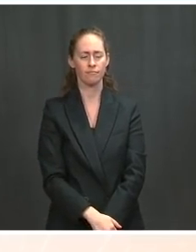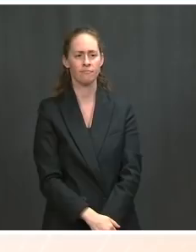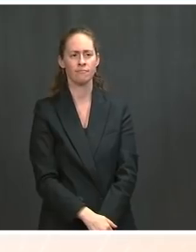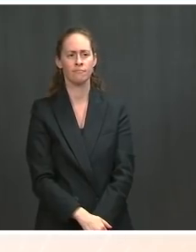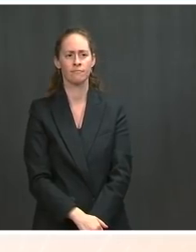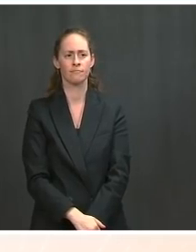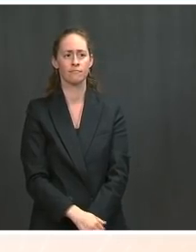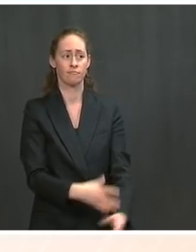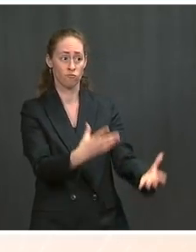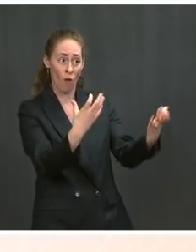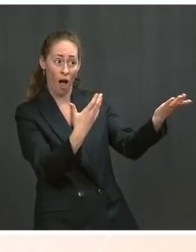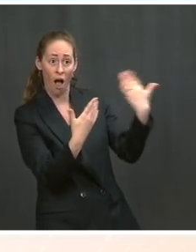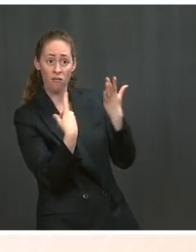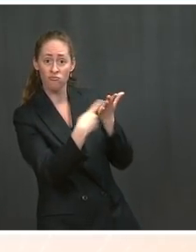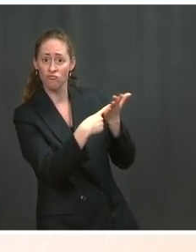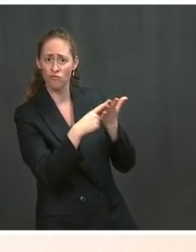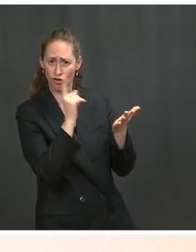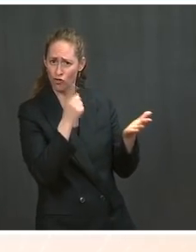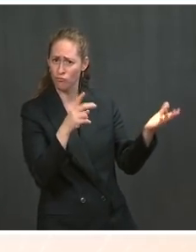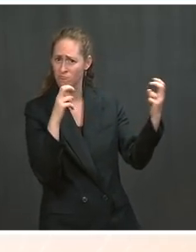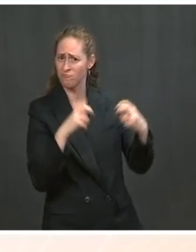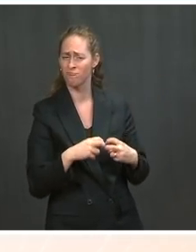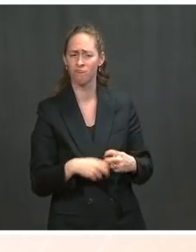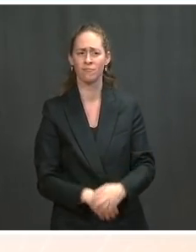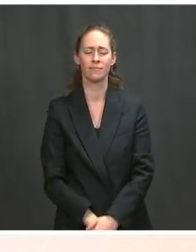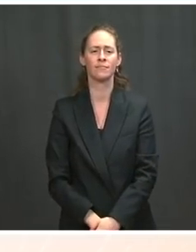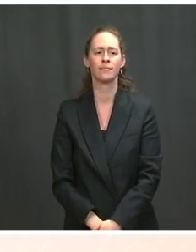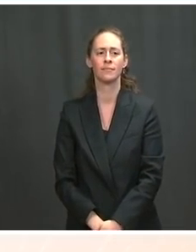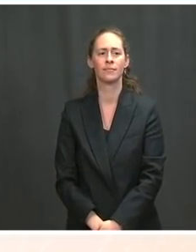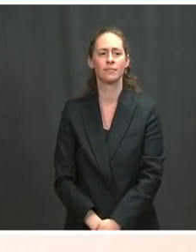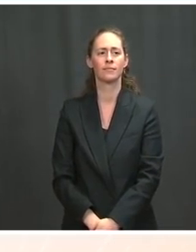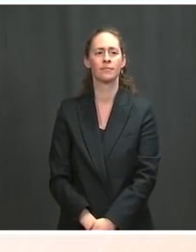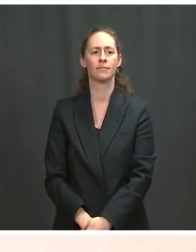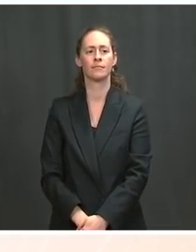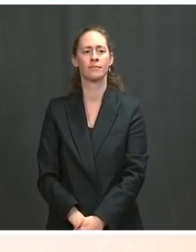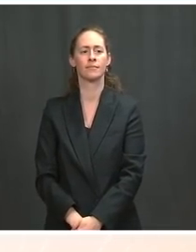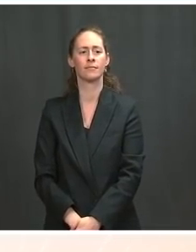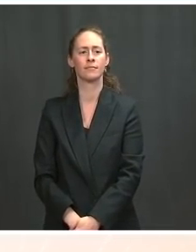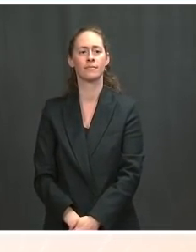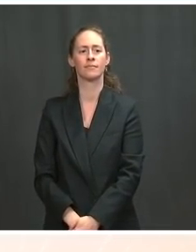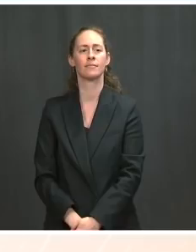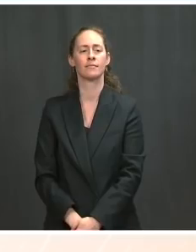We have a bridge over the Mississippi River, at Memphis, linking Arkansas and Tennessee.